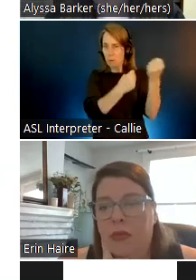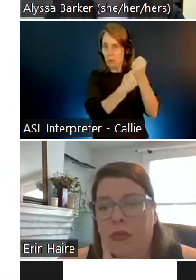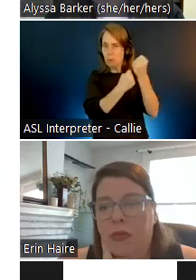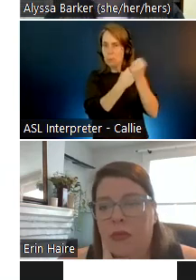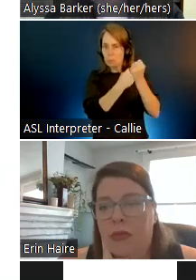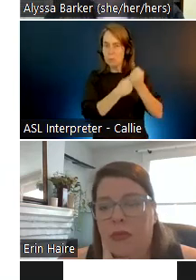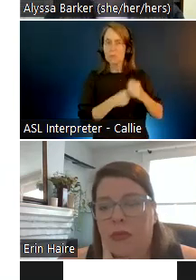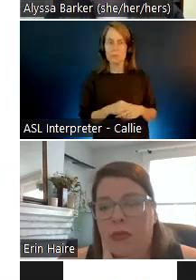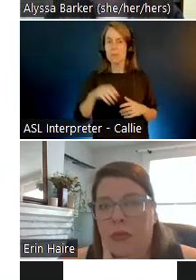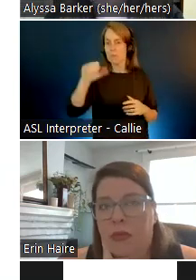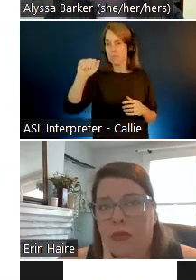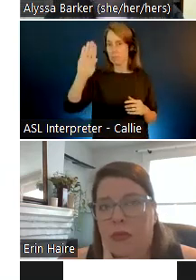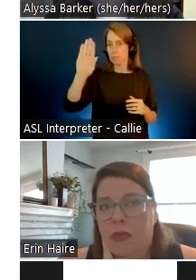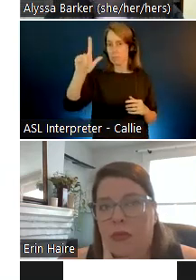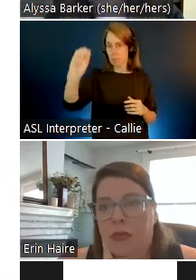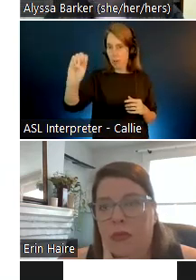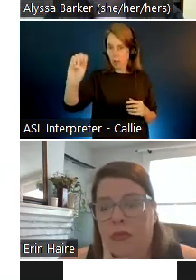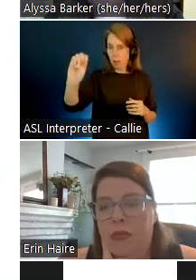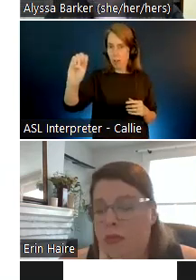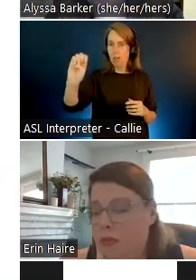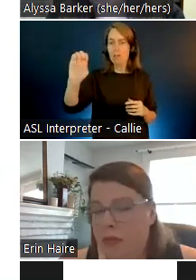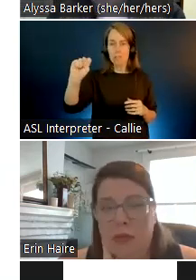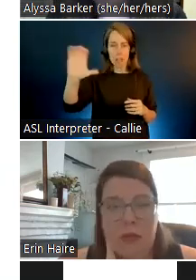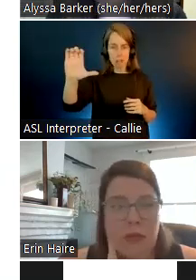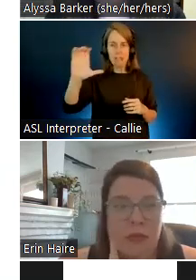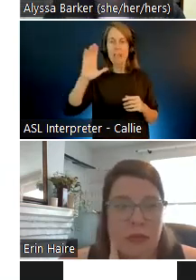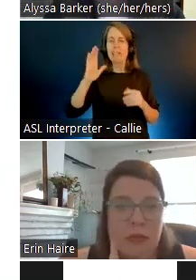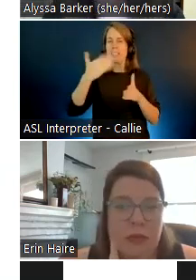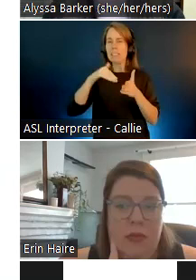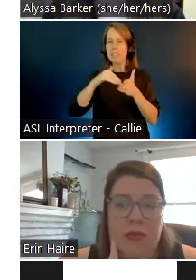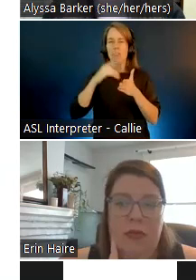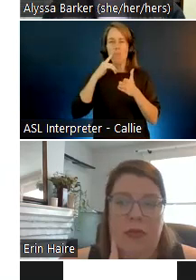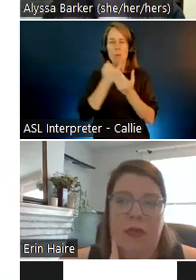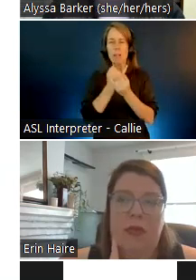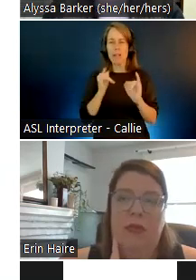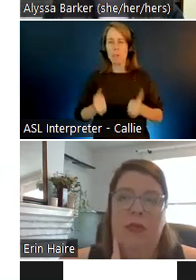Able South Carolina is a center for independent living that helps people with disabilities in